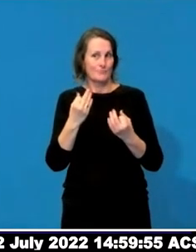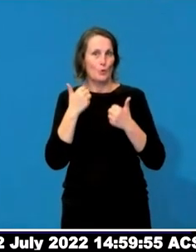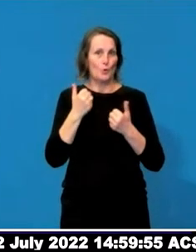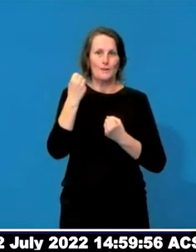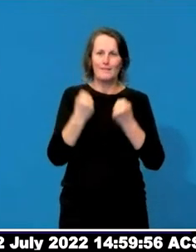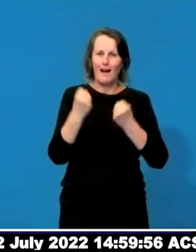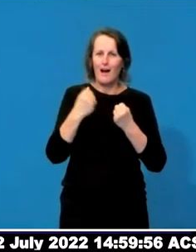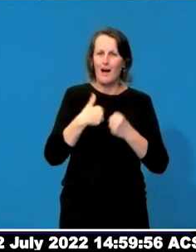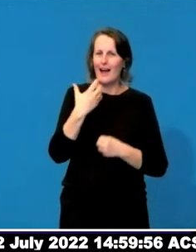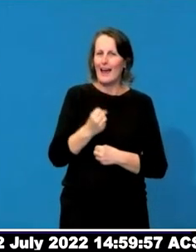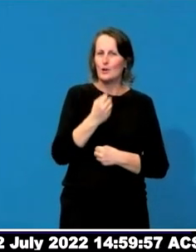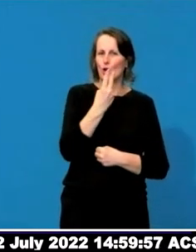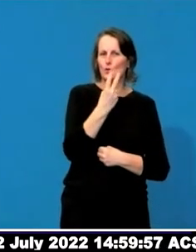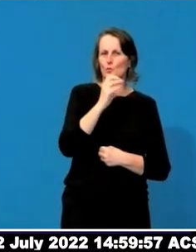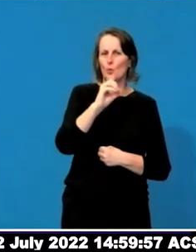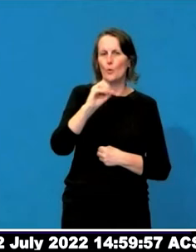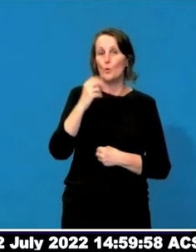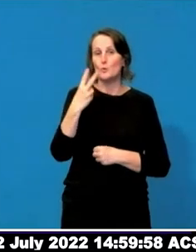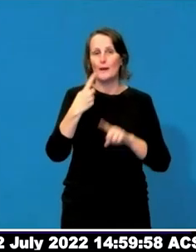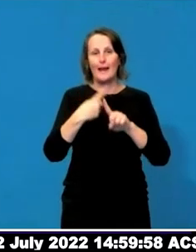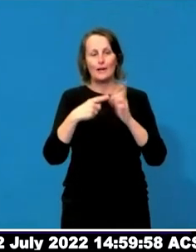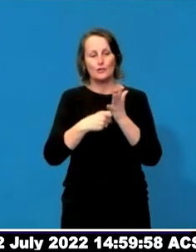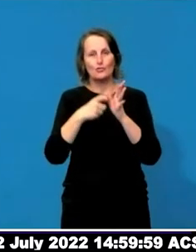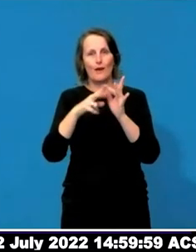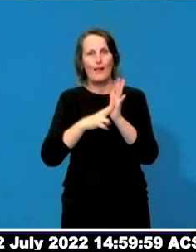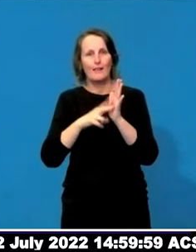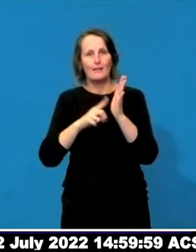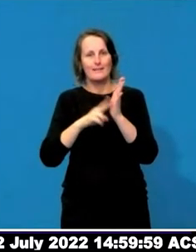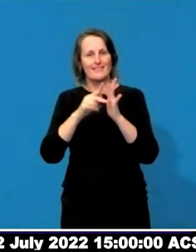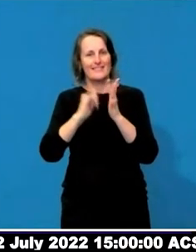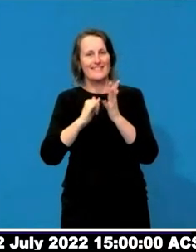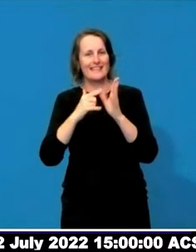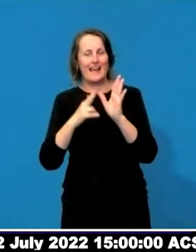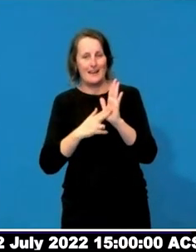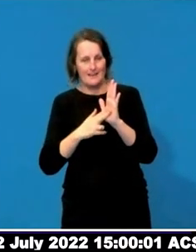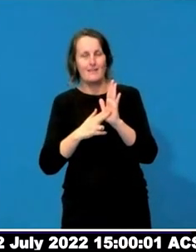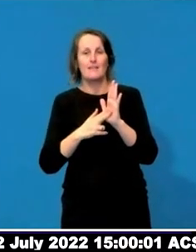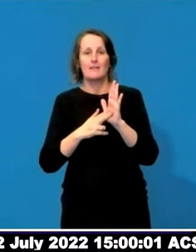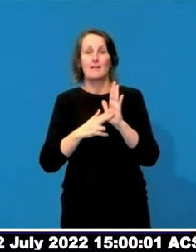2002 Nissan XTrail, and luckily, I had a staff member, a lady who came with me on my very first trip